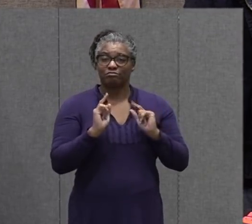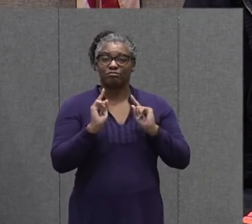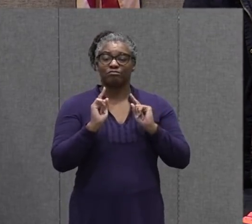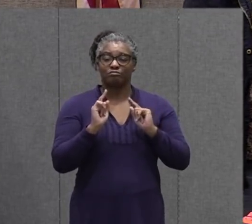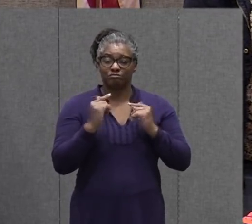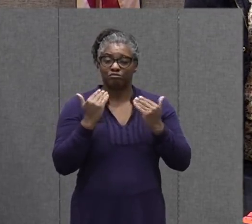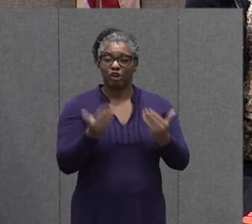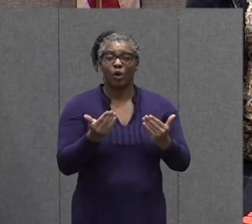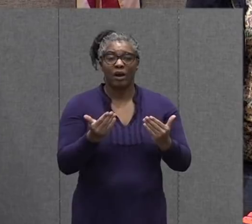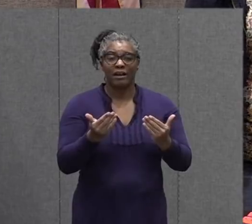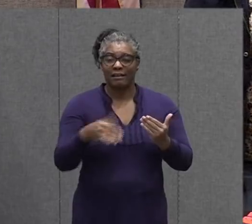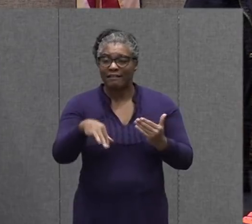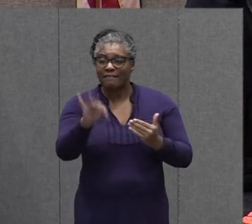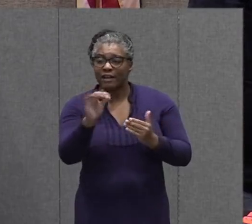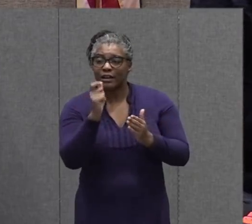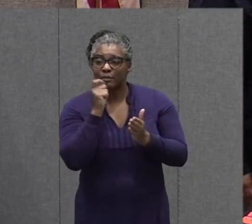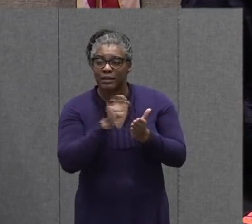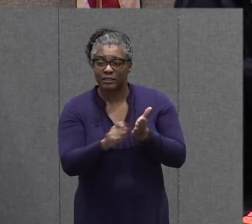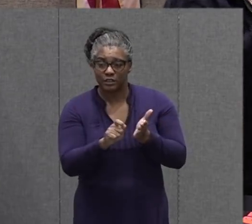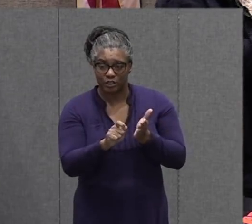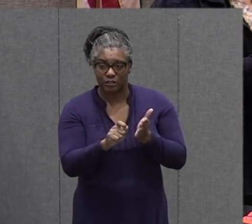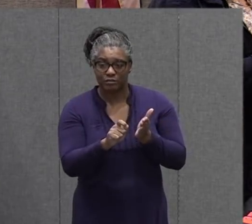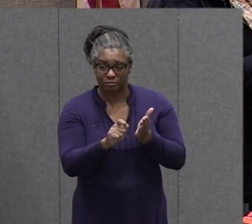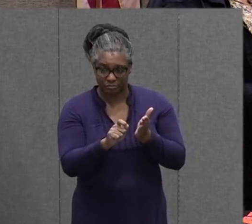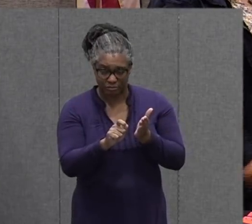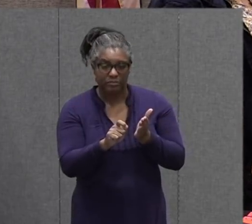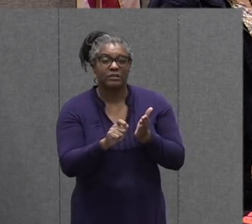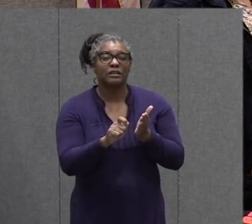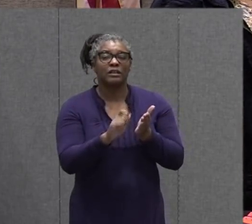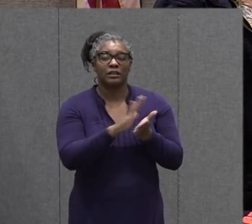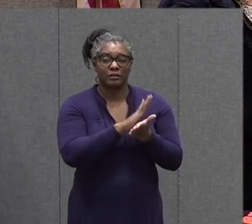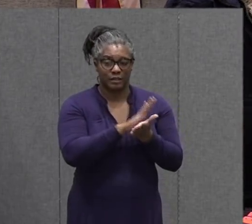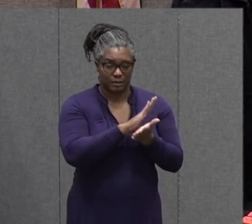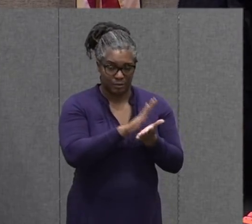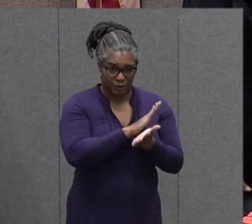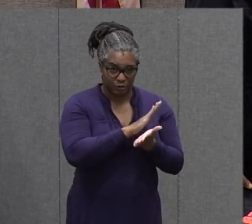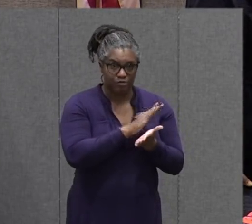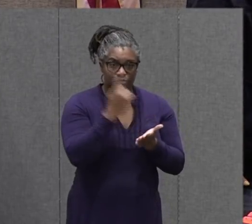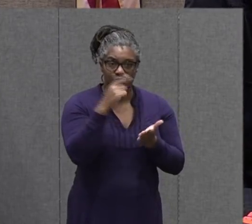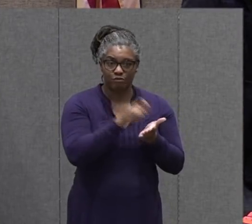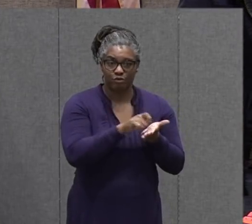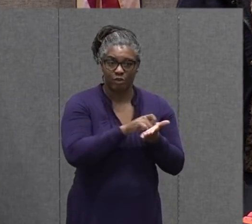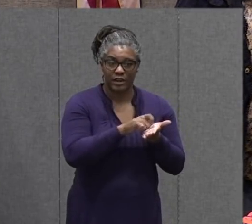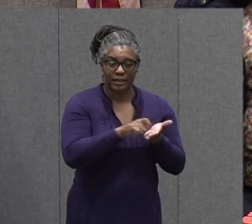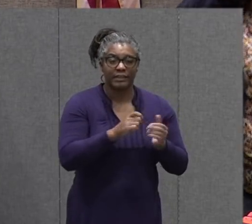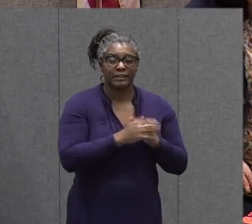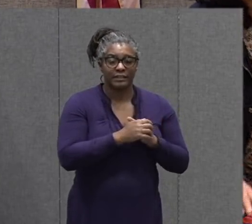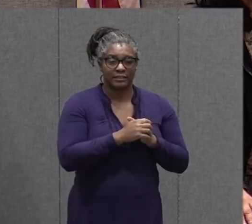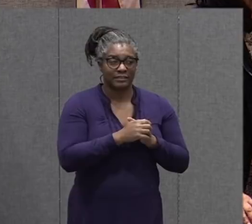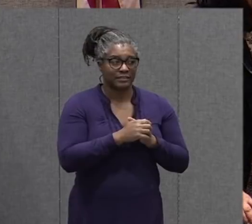Let's get ready, and then are you ready, for us to do, [Miss Garcia] I love this, I love this. [Miss Garcia] Vocabulary words.